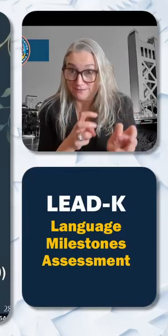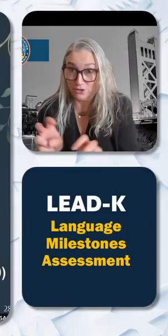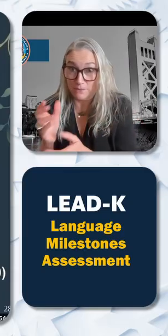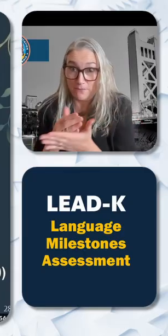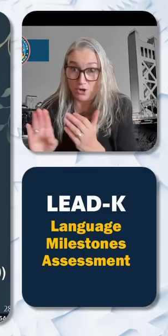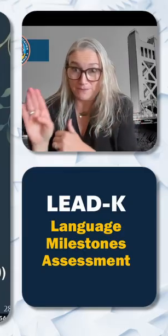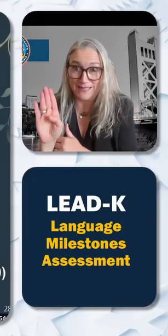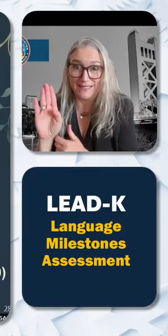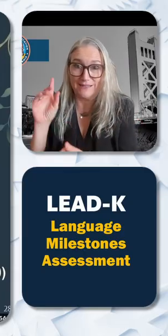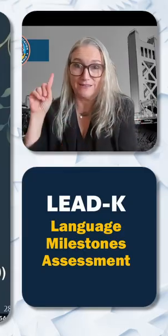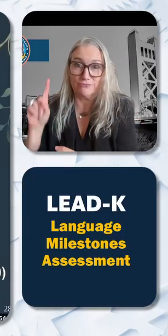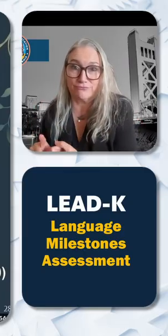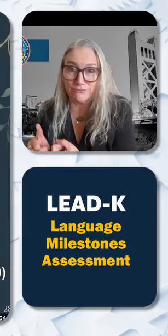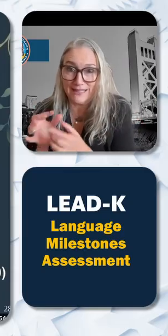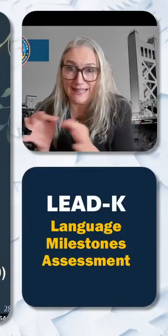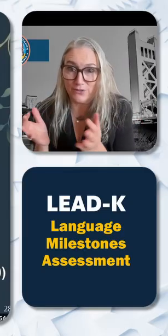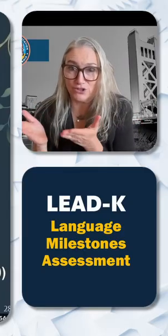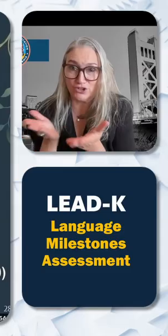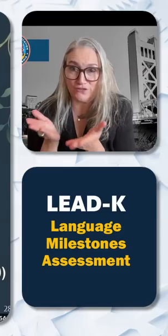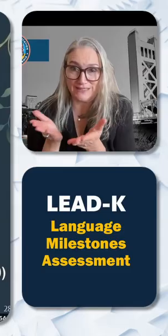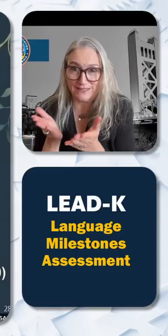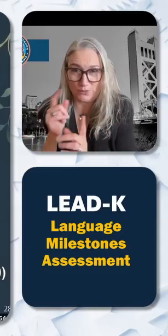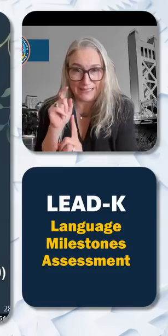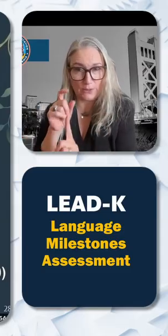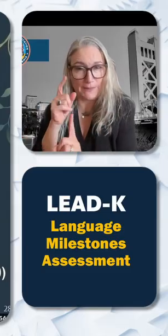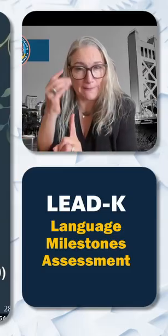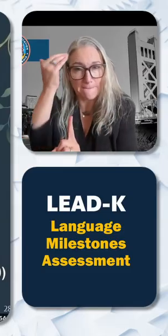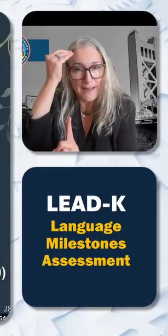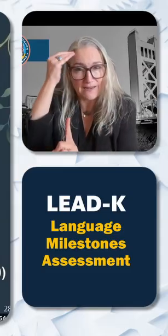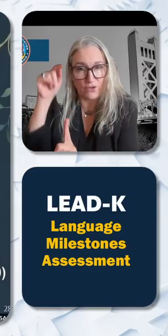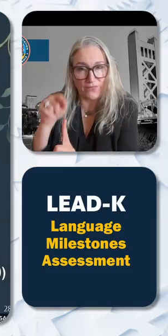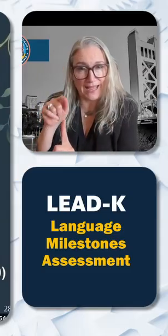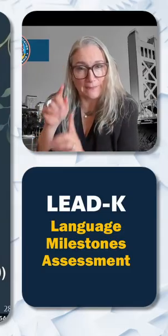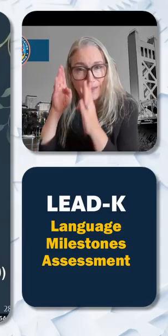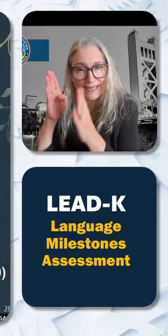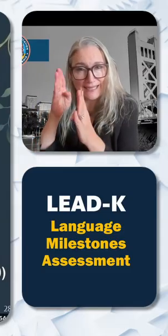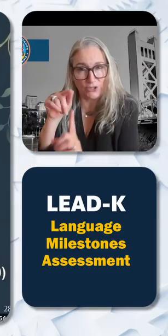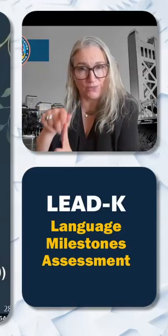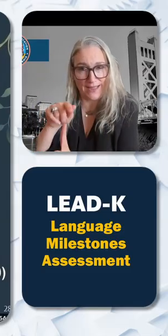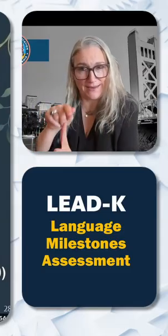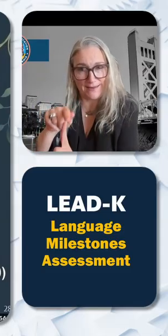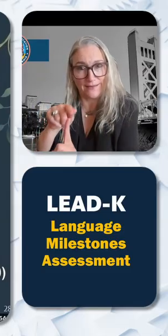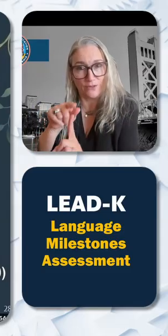support services before the age of 3. Once they transfer over to Part B, the